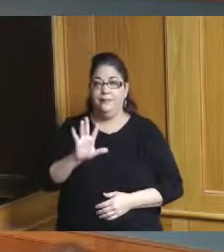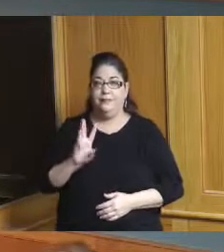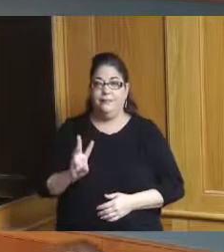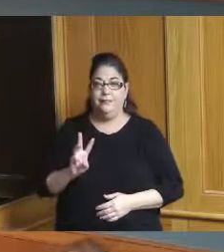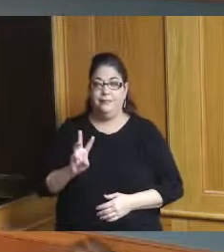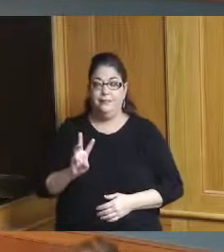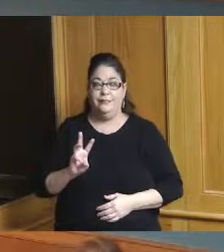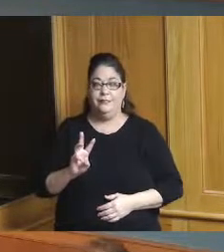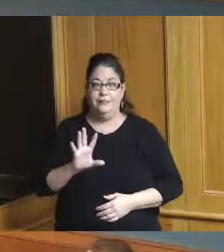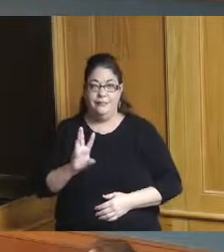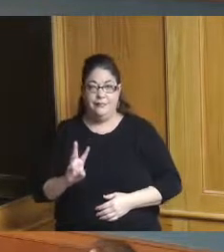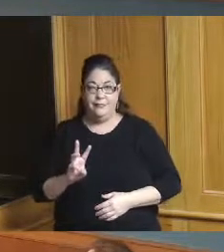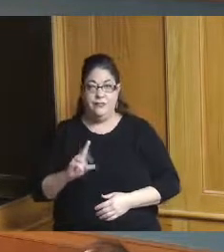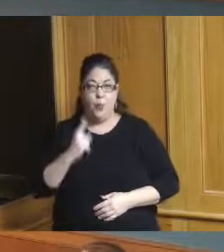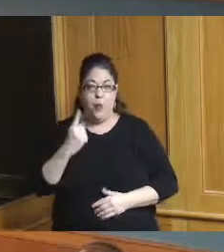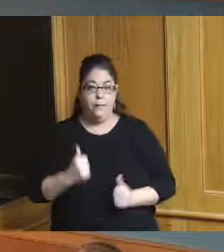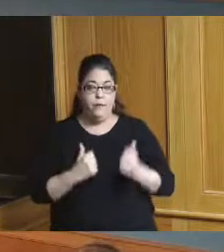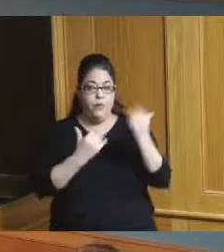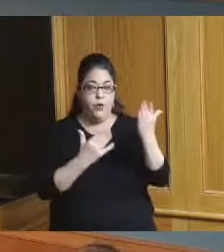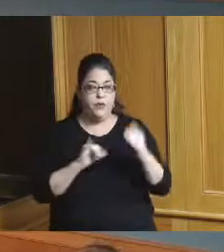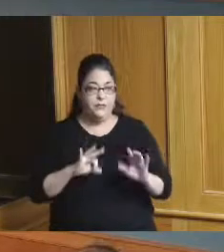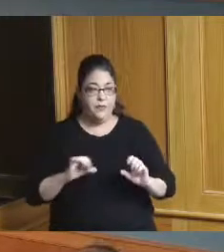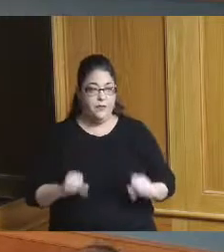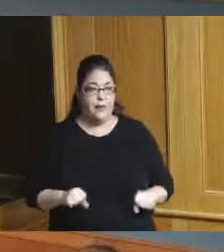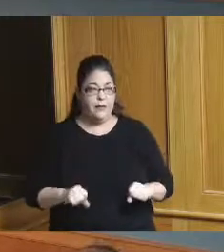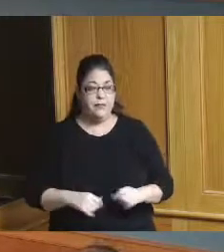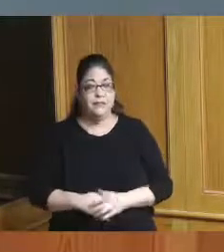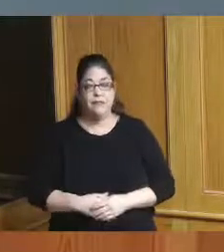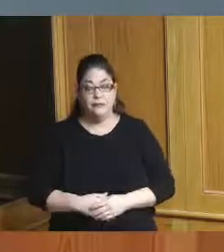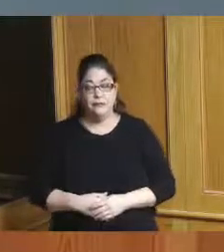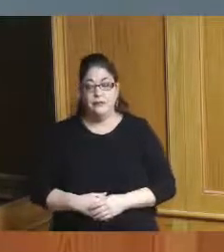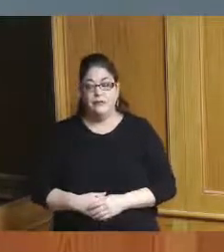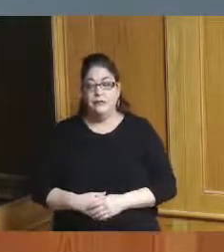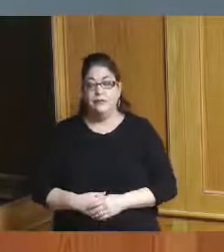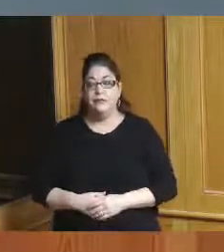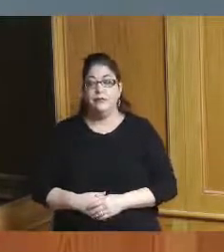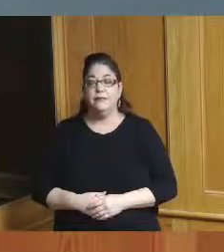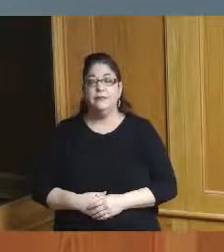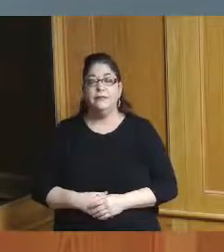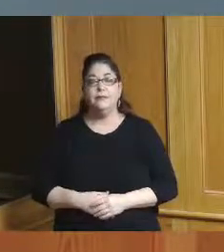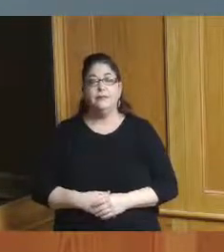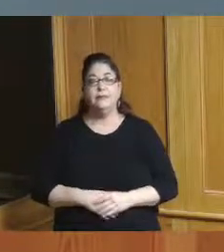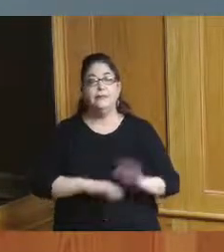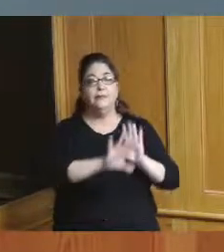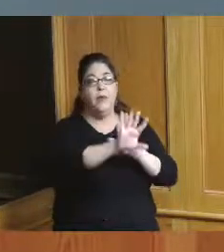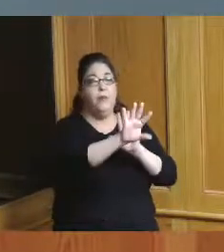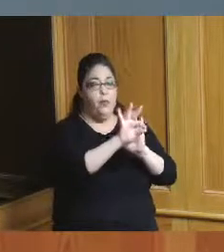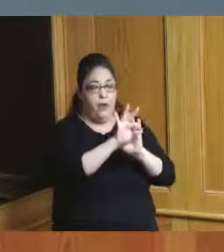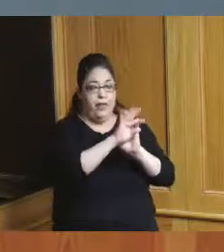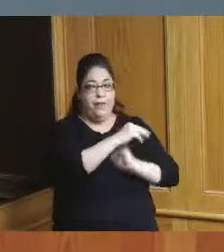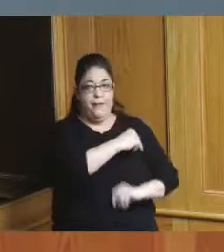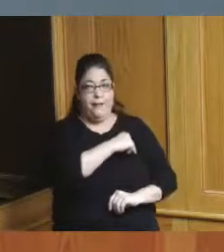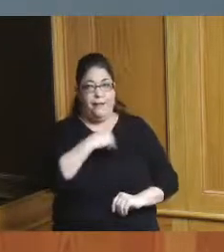motion if I could it's a resolution appointing a member to Hamilton County Developmental